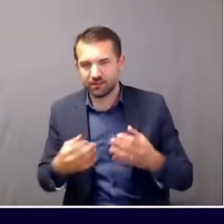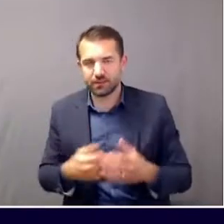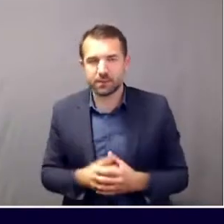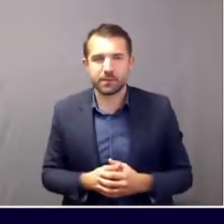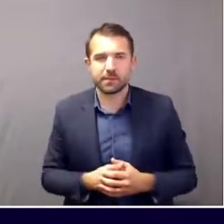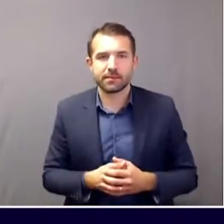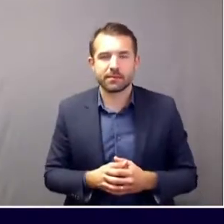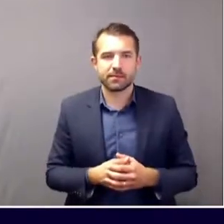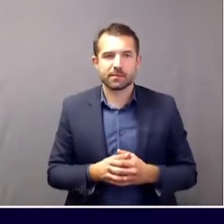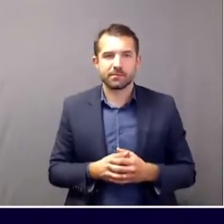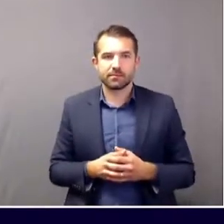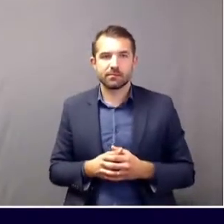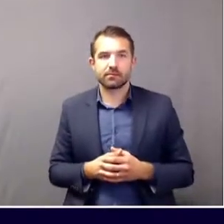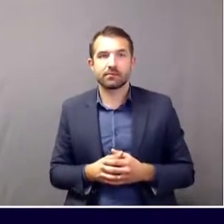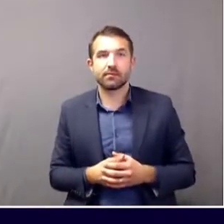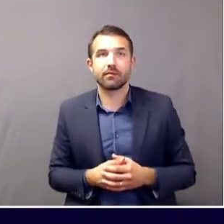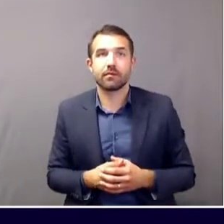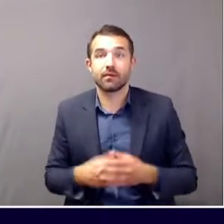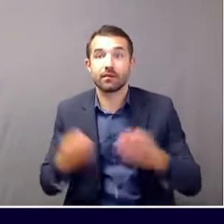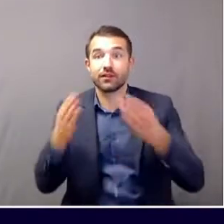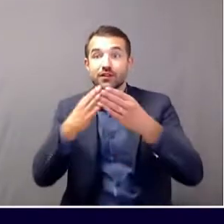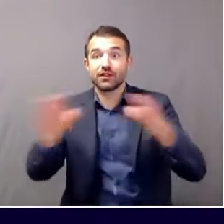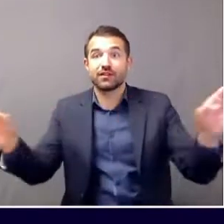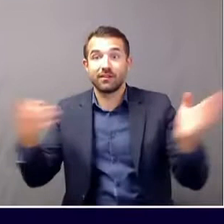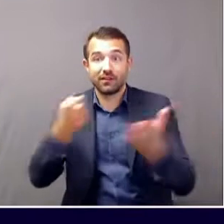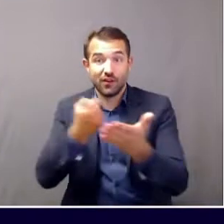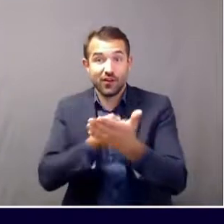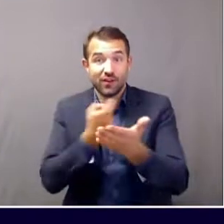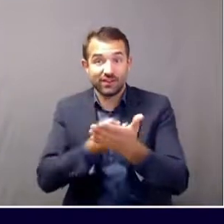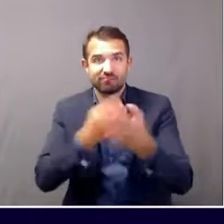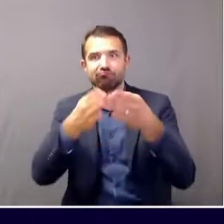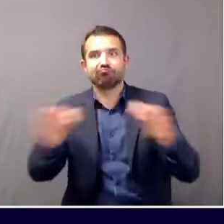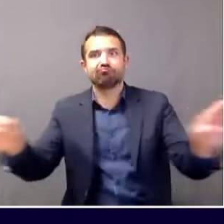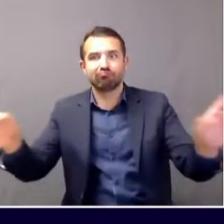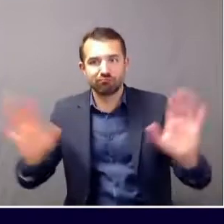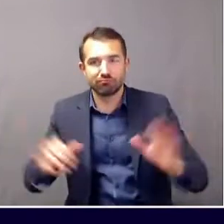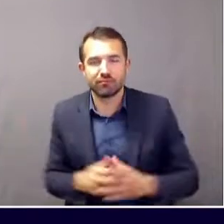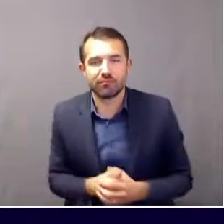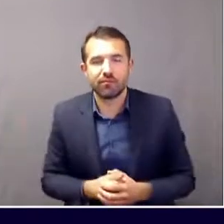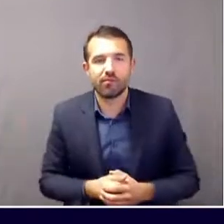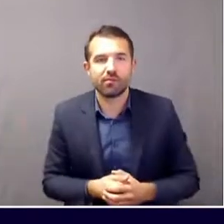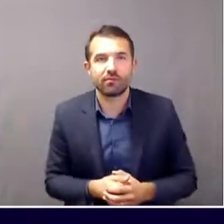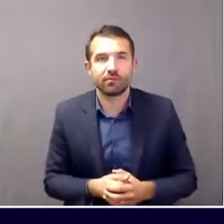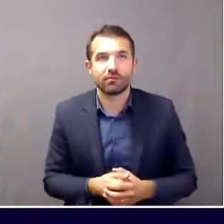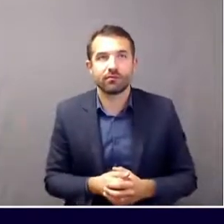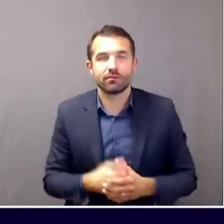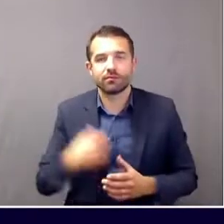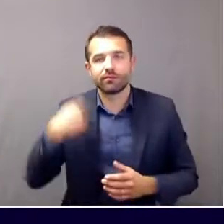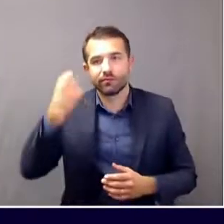with just hockey in general